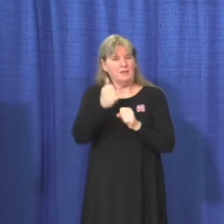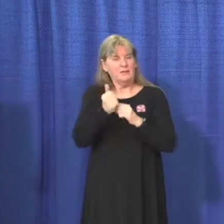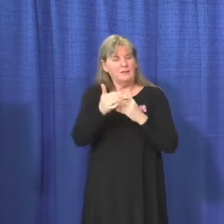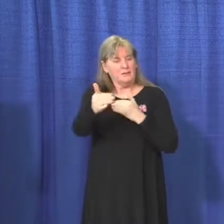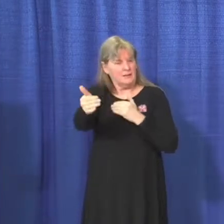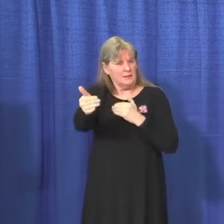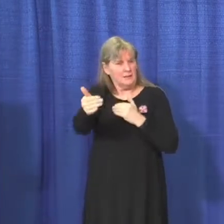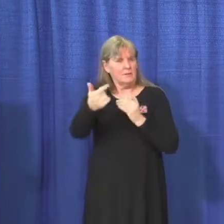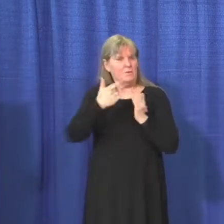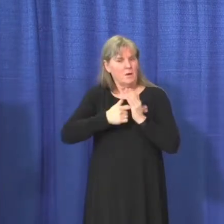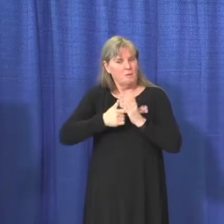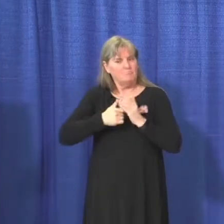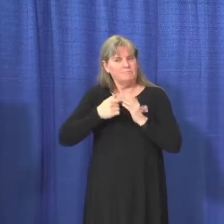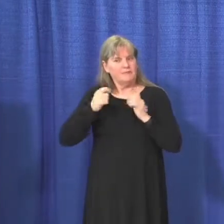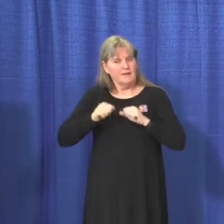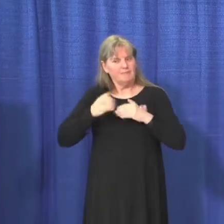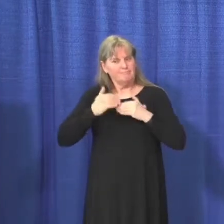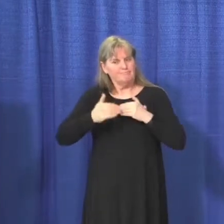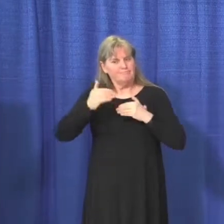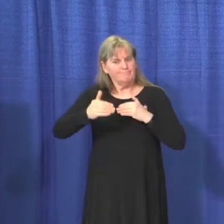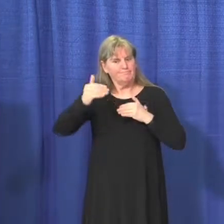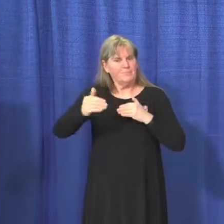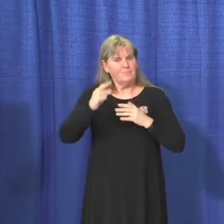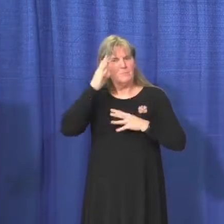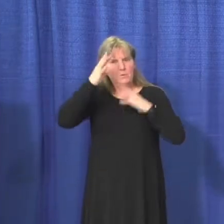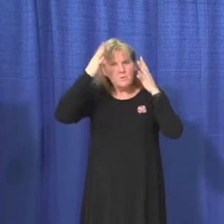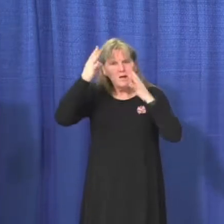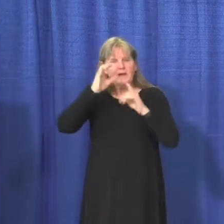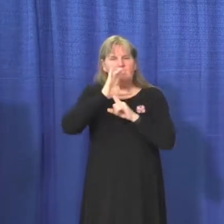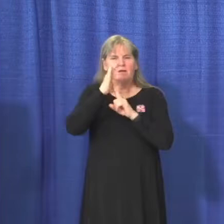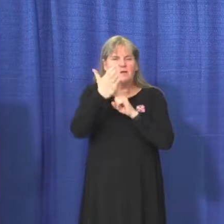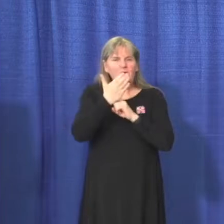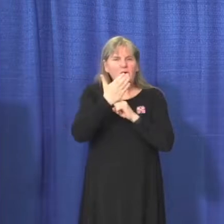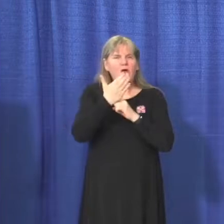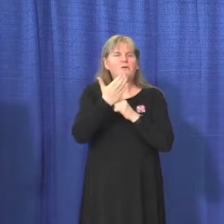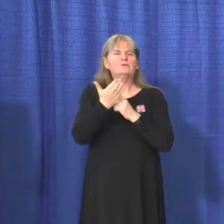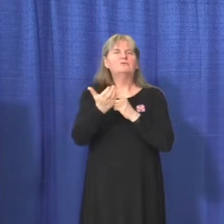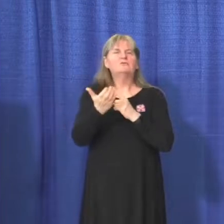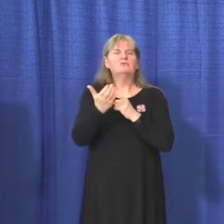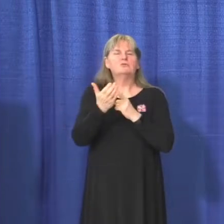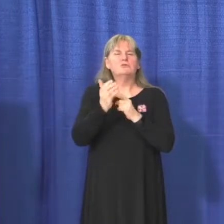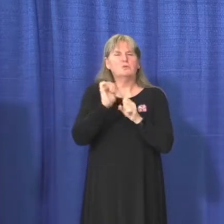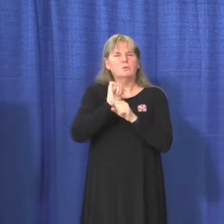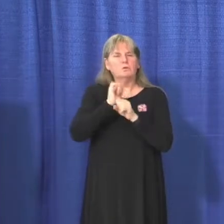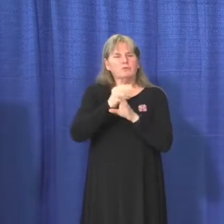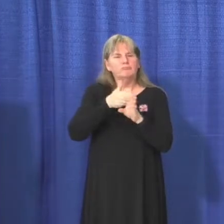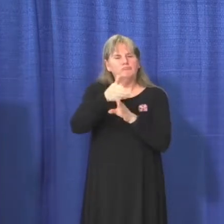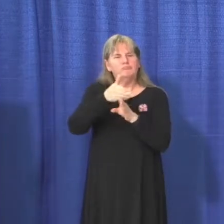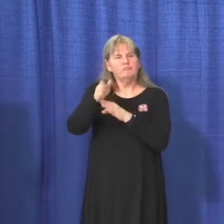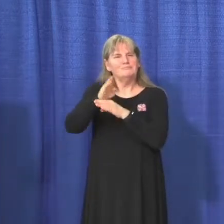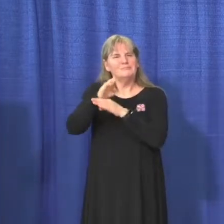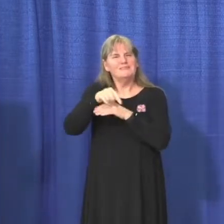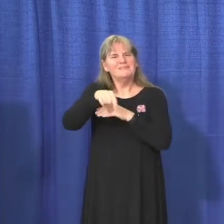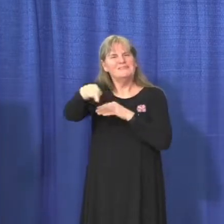and cultural -- that creative and cultural industry in Yukon. Weighted ten year plan will